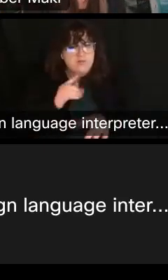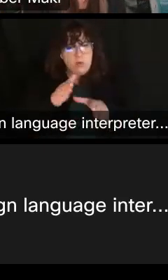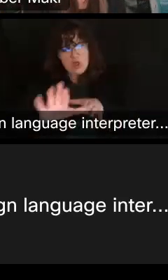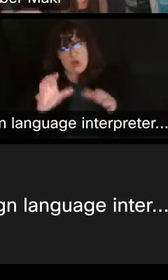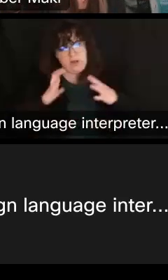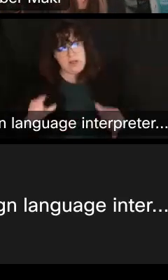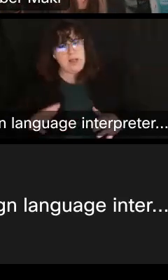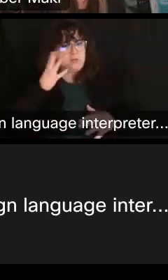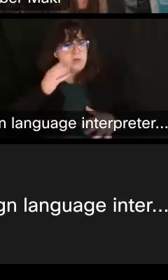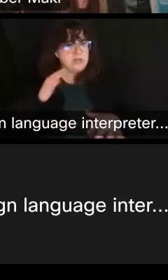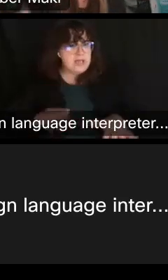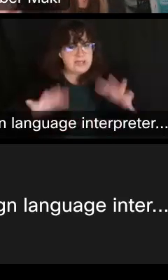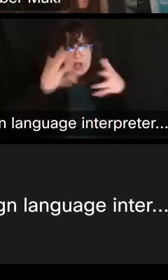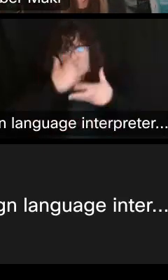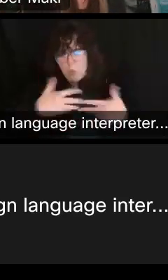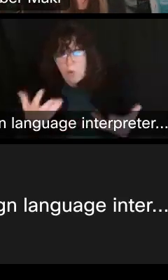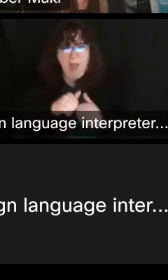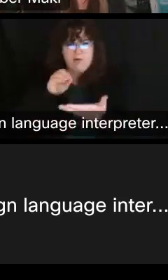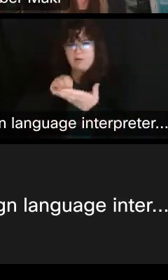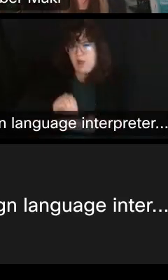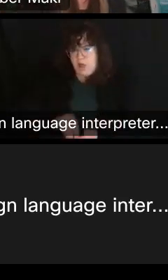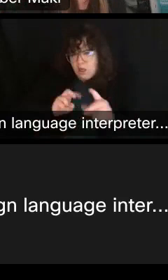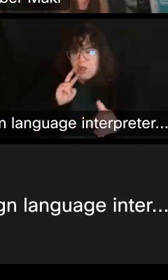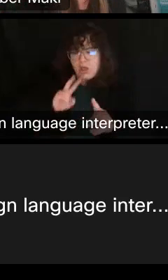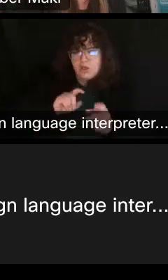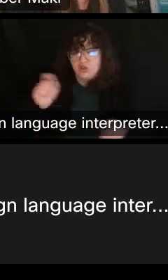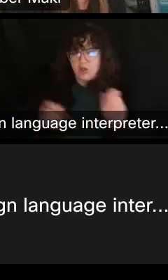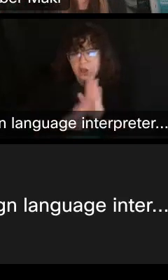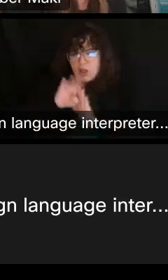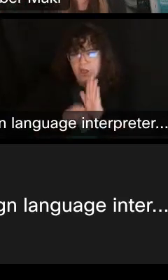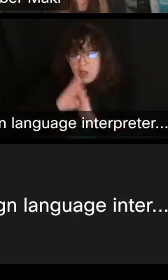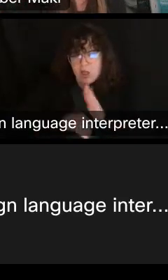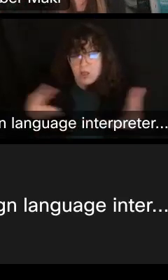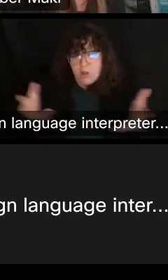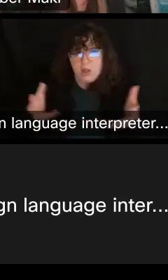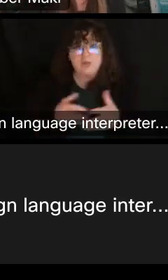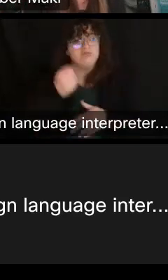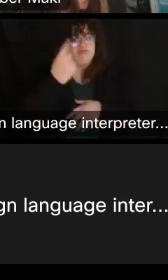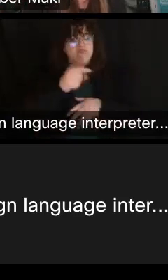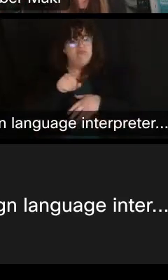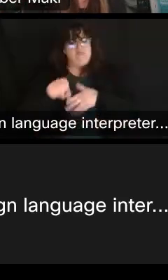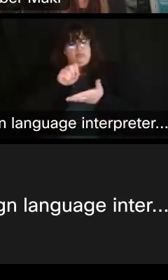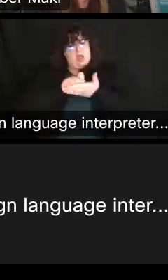and how are they tracking that? Are they having that data brought to the prescribing practitioner?